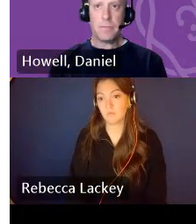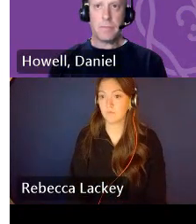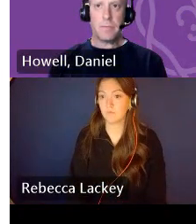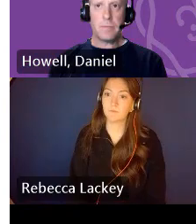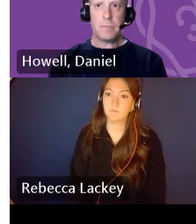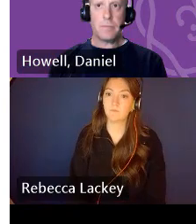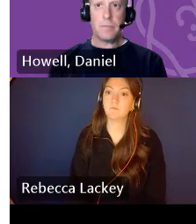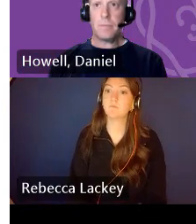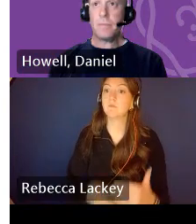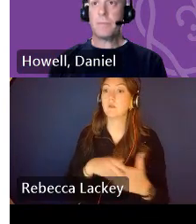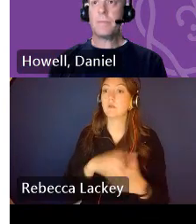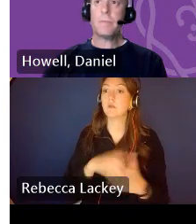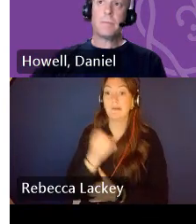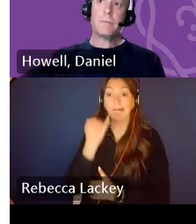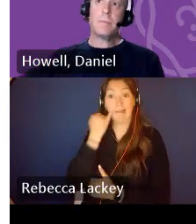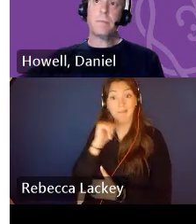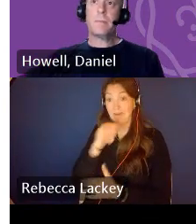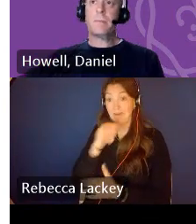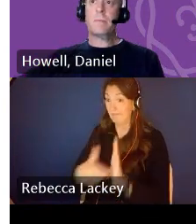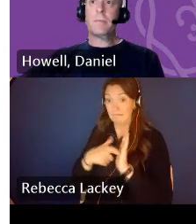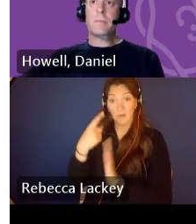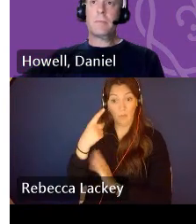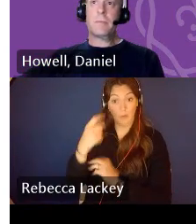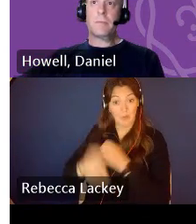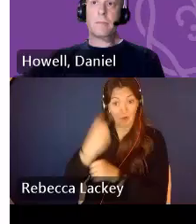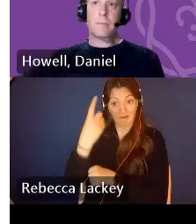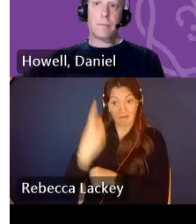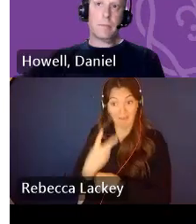Next question. If it doesn't take one and a half years for property rights,